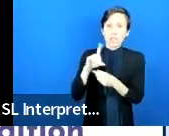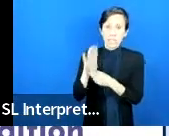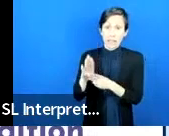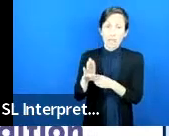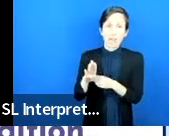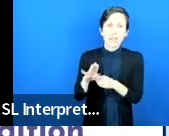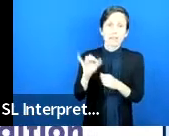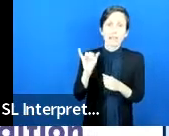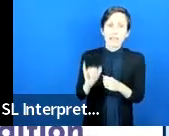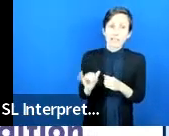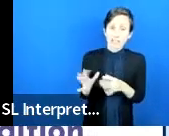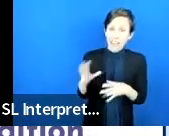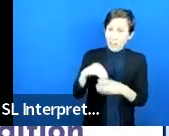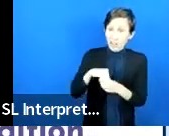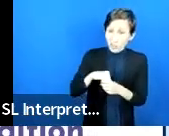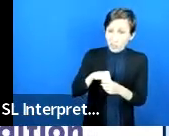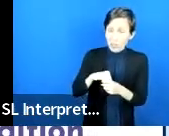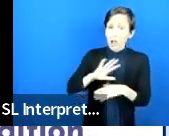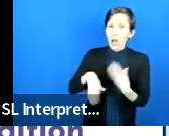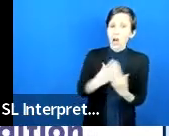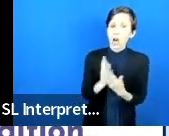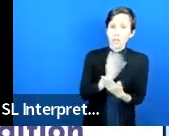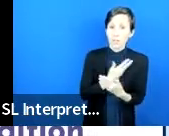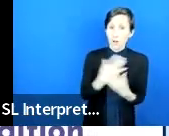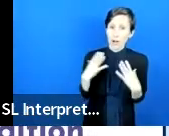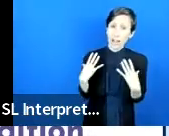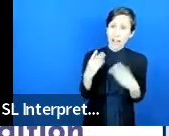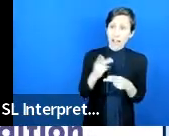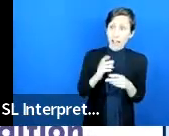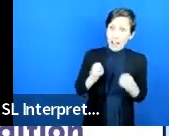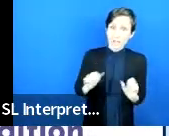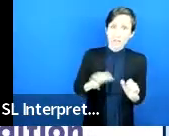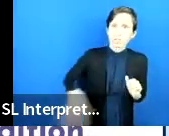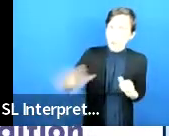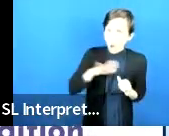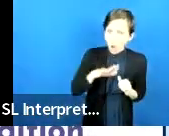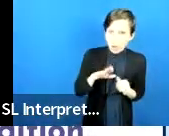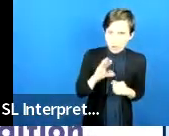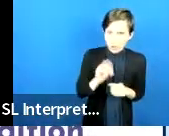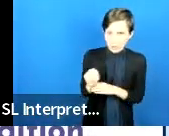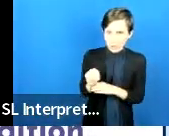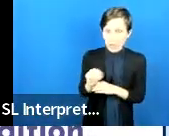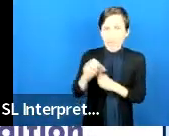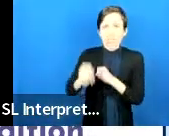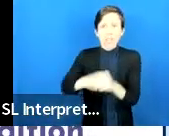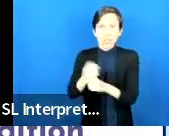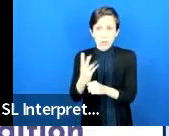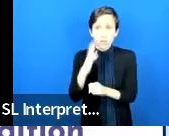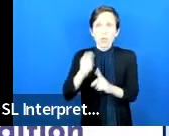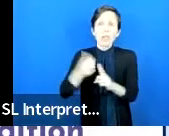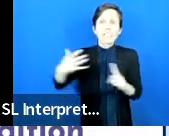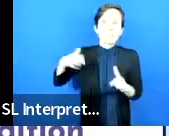and belonging efforts across Michigan medicine. Our year two plan will feature an expansion of this database